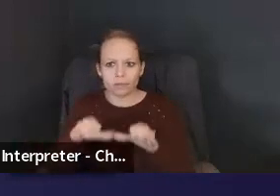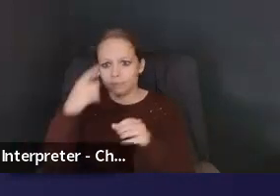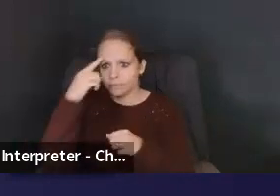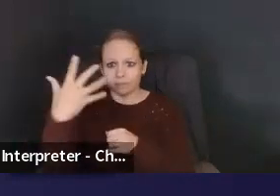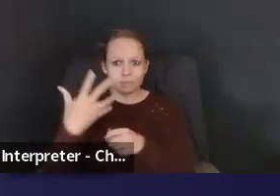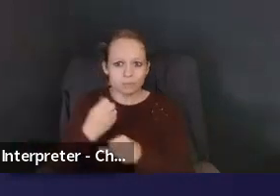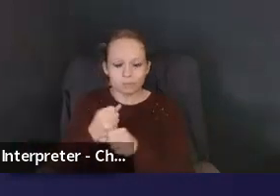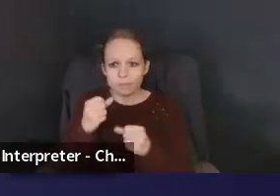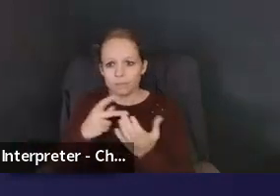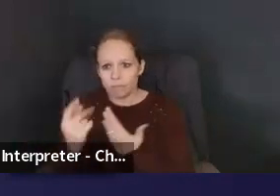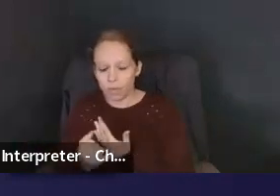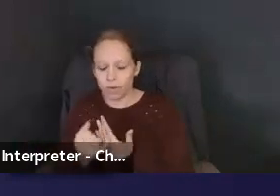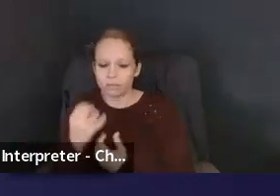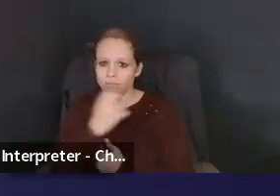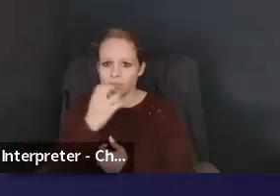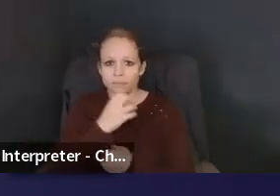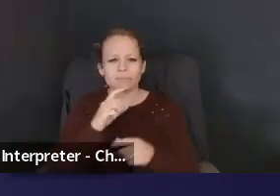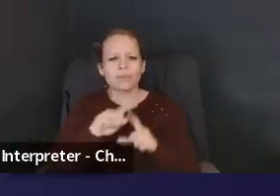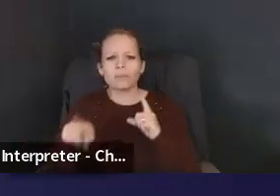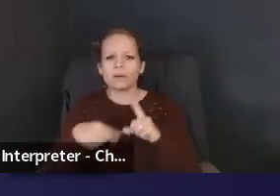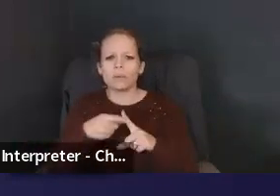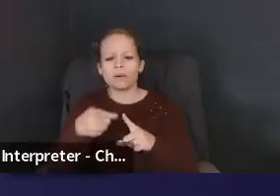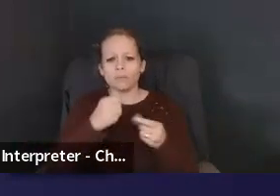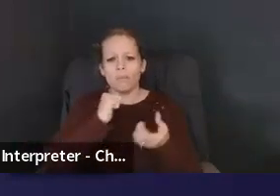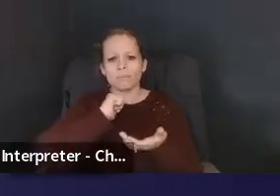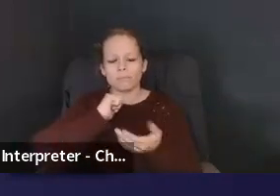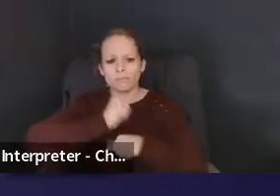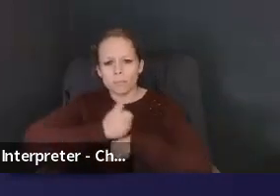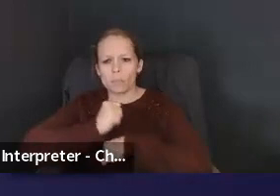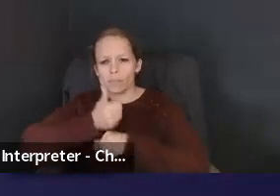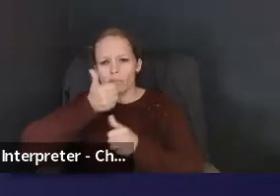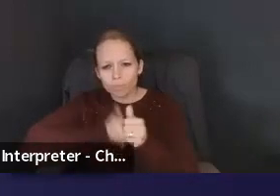then figure them out. But, once you lay them out step-by-step and I usually encourage, you know,